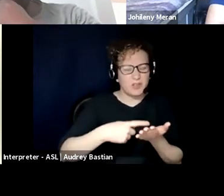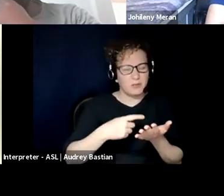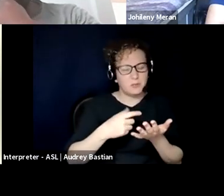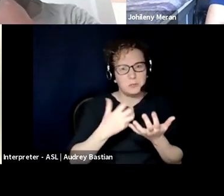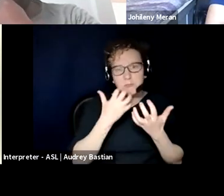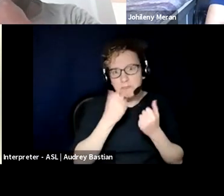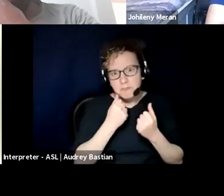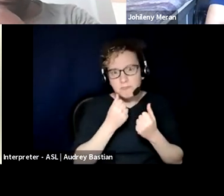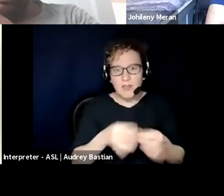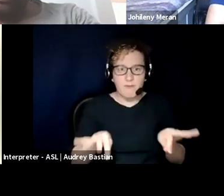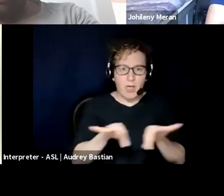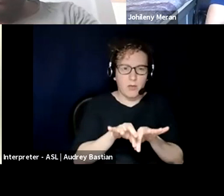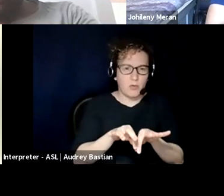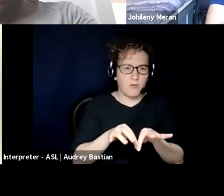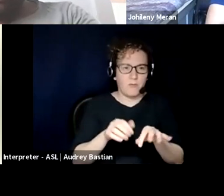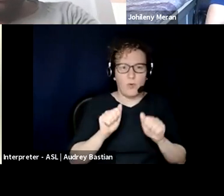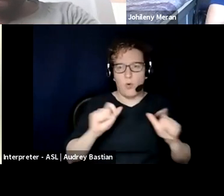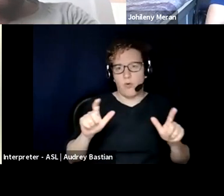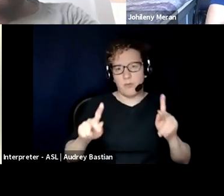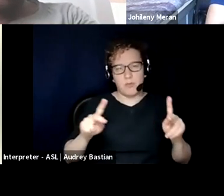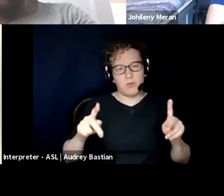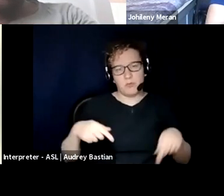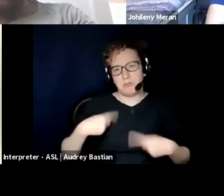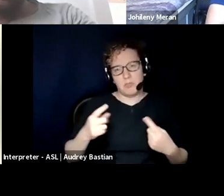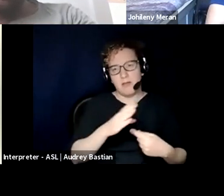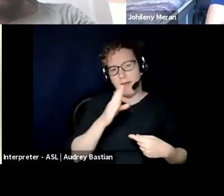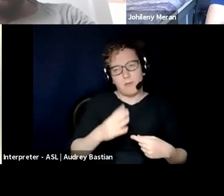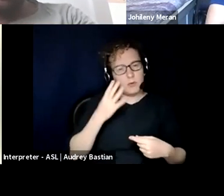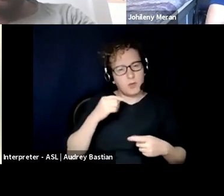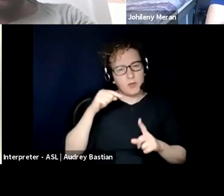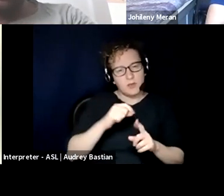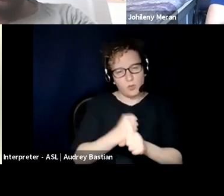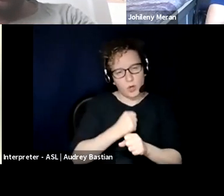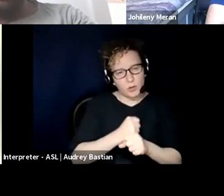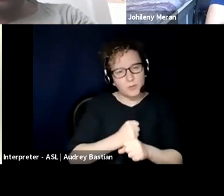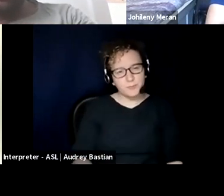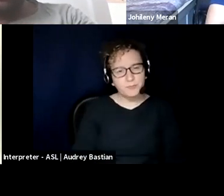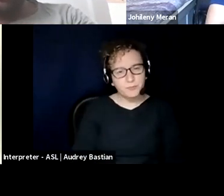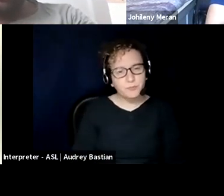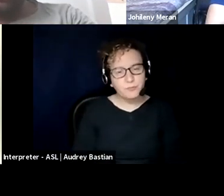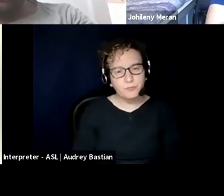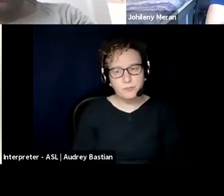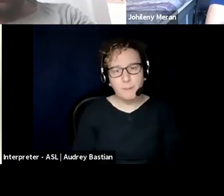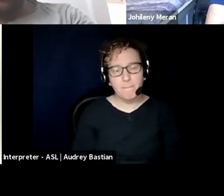all of those who may have never had to experience this work. So we are coming to the last couple